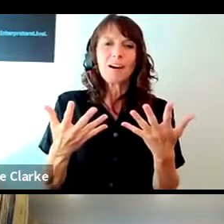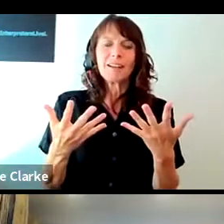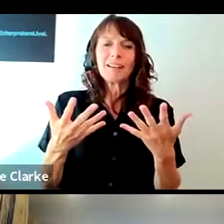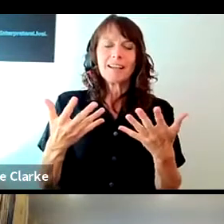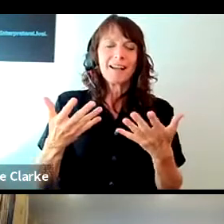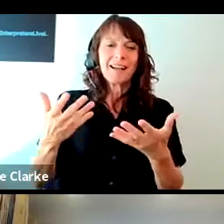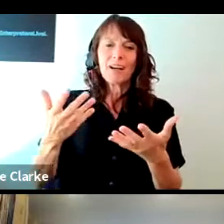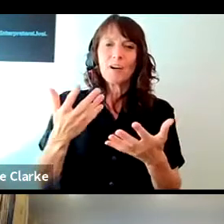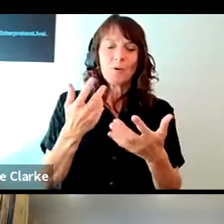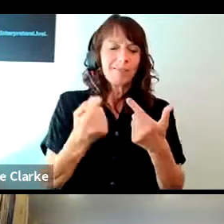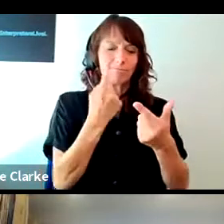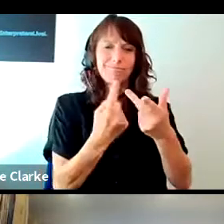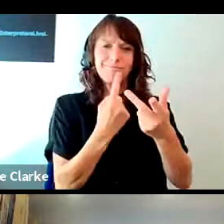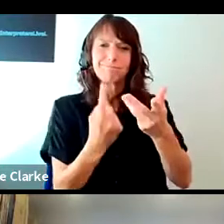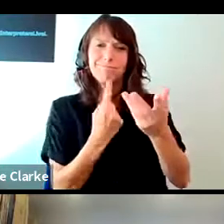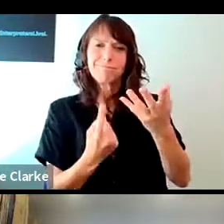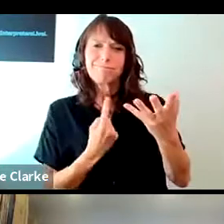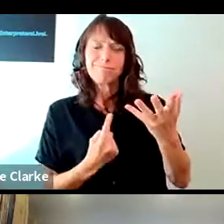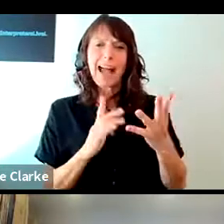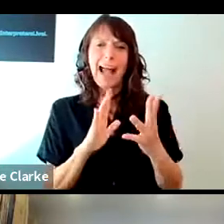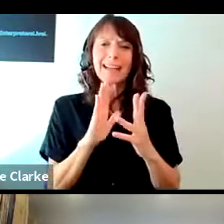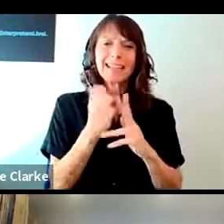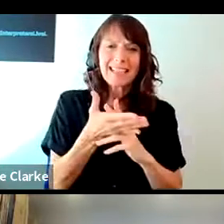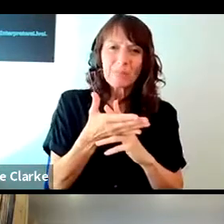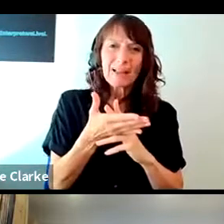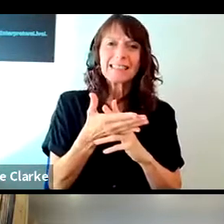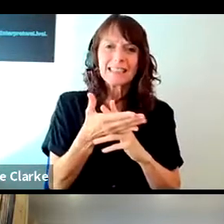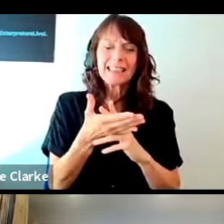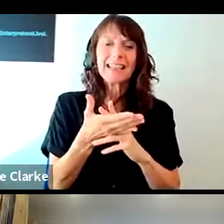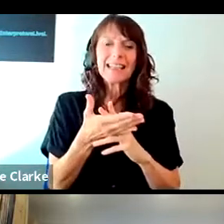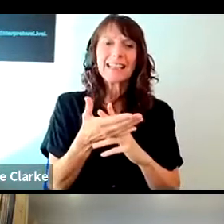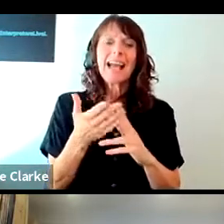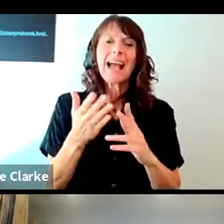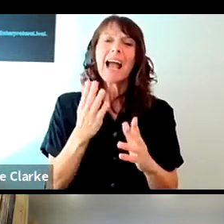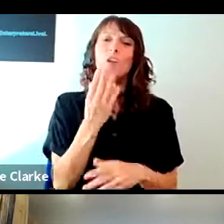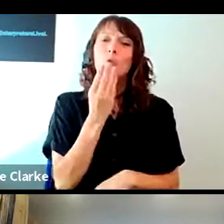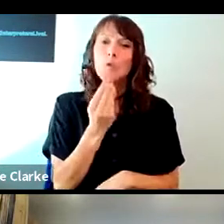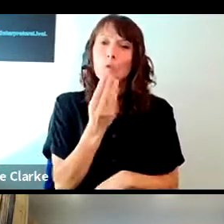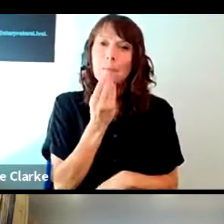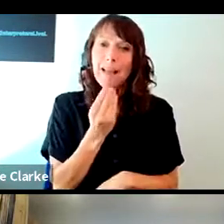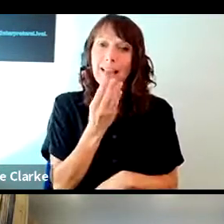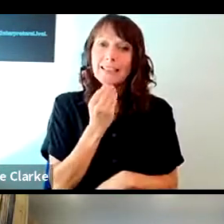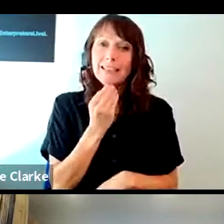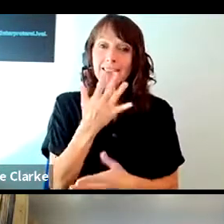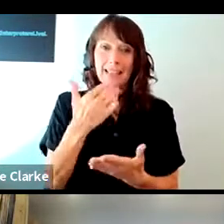it goes back to what we said before. Accessibility and usability helps all human beings.